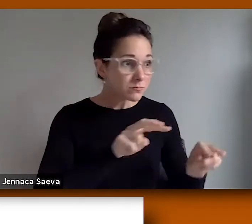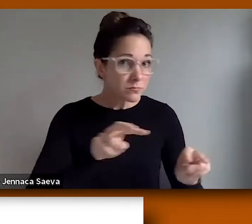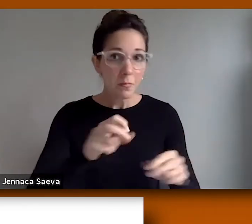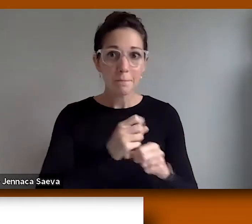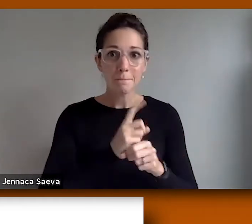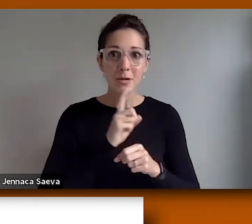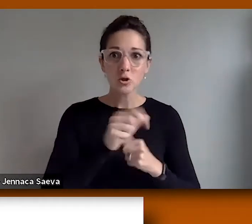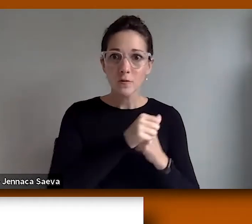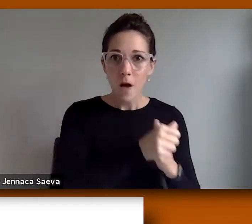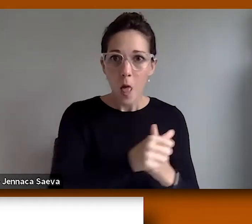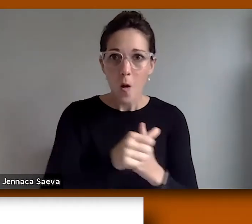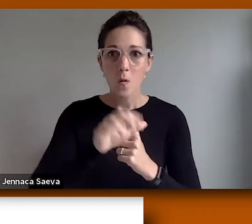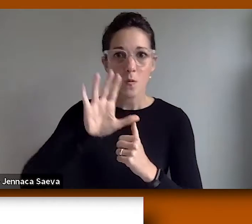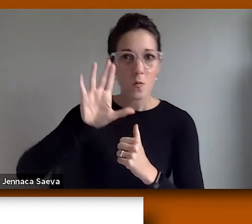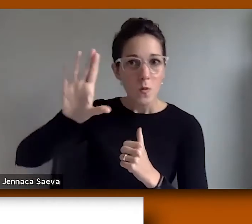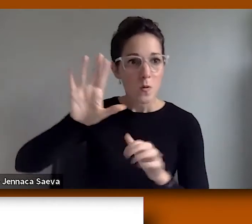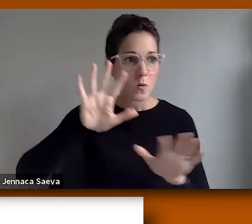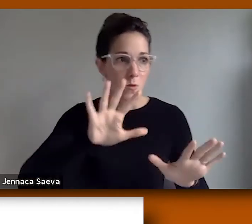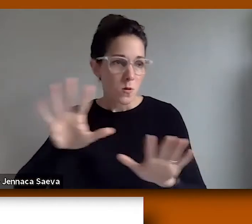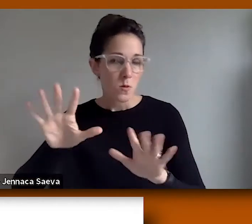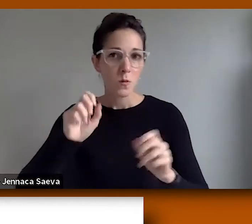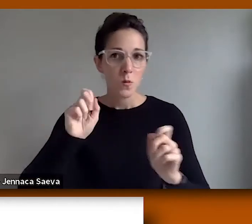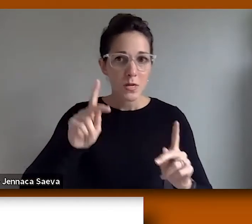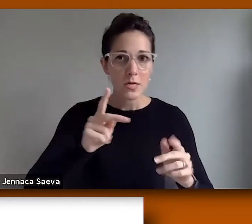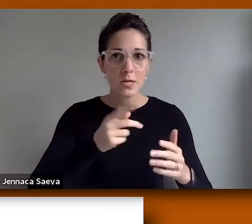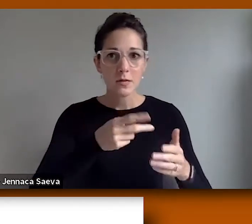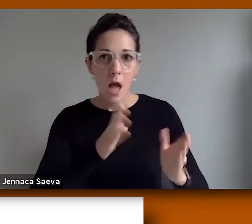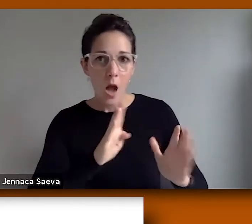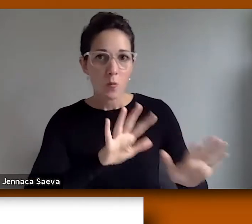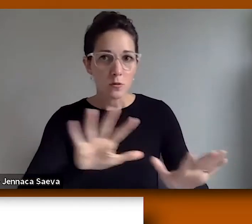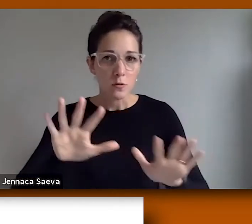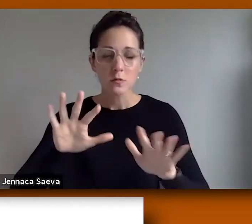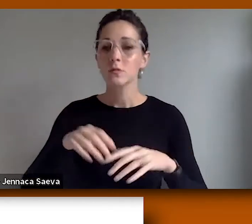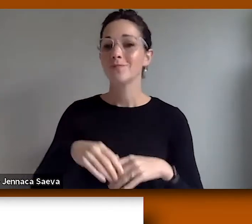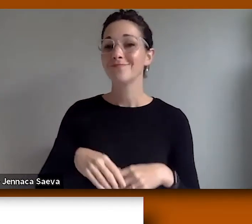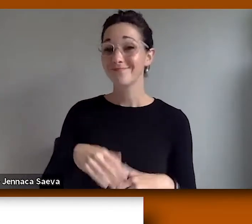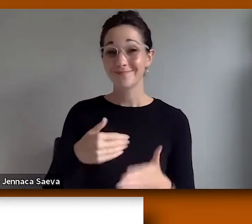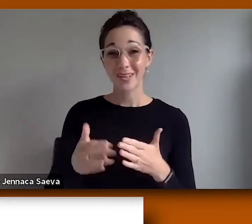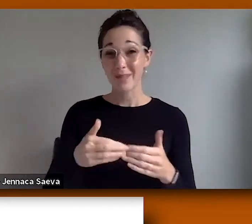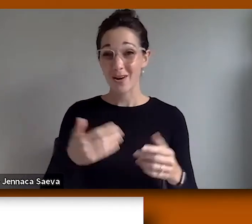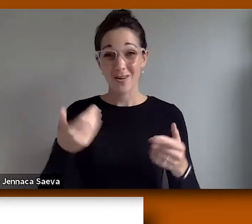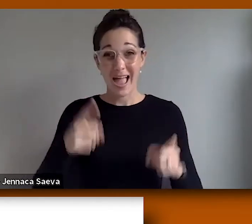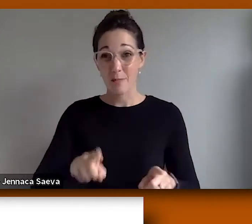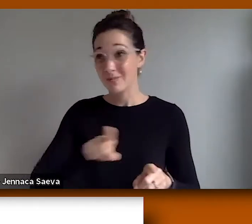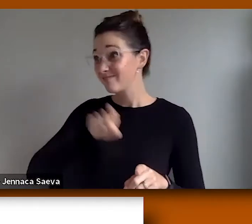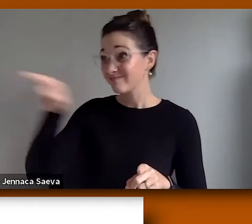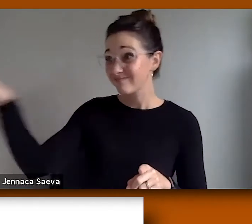the occurrence happened at the other institution,